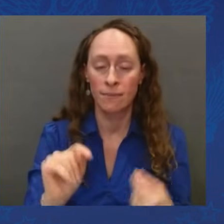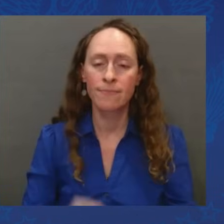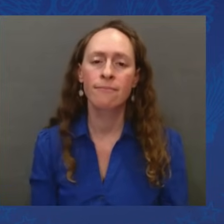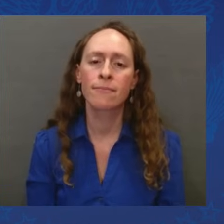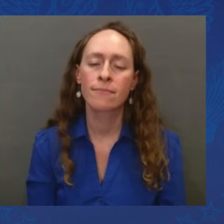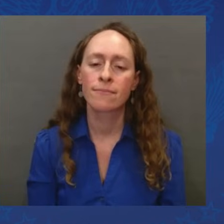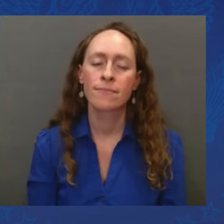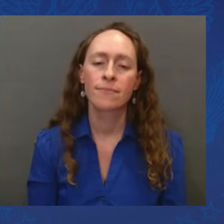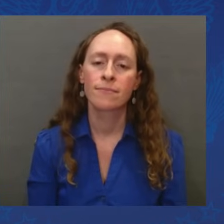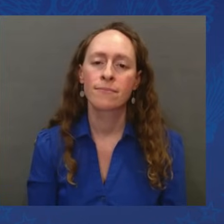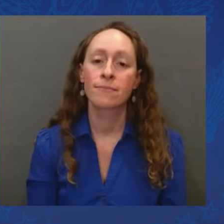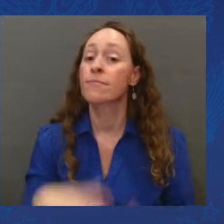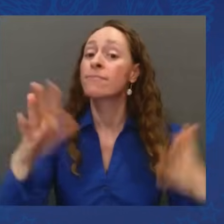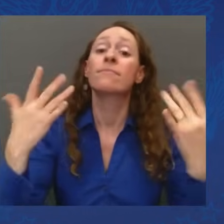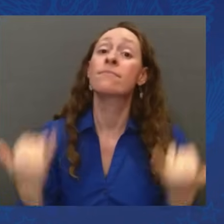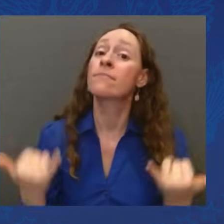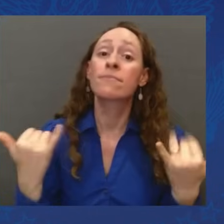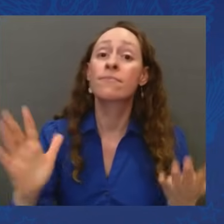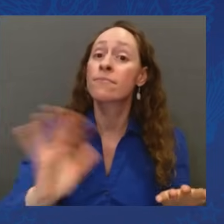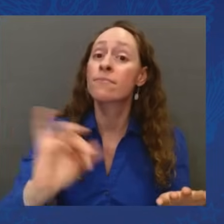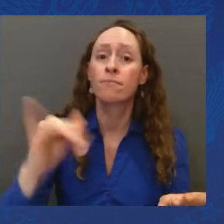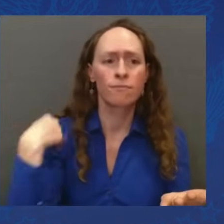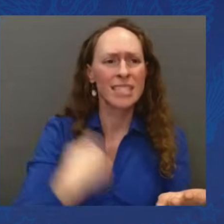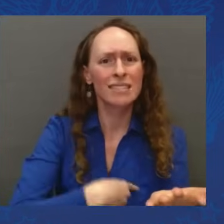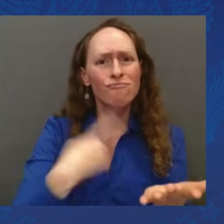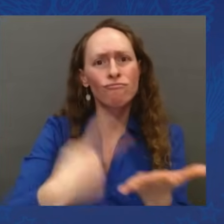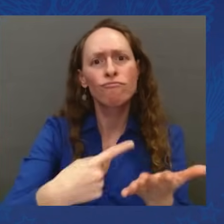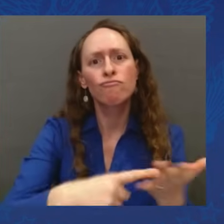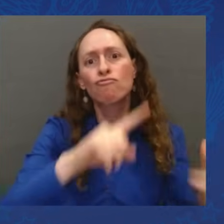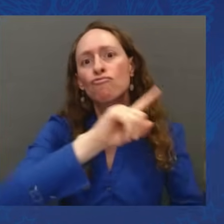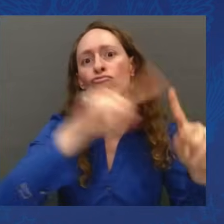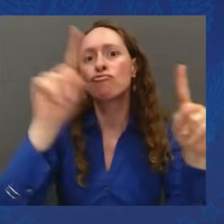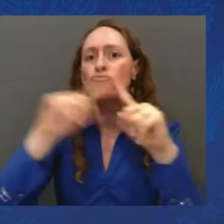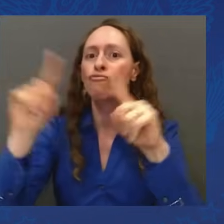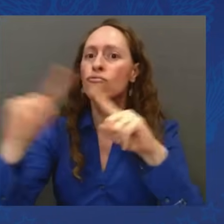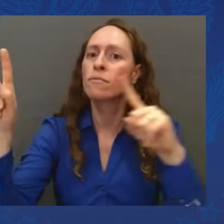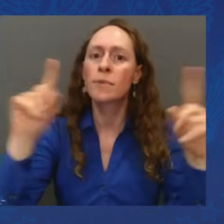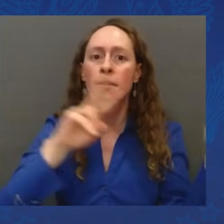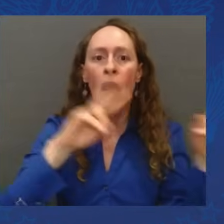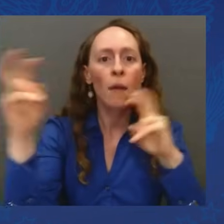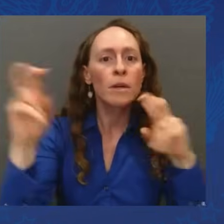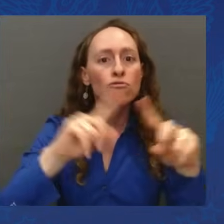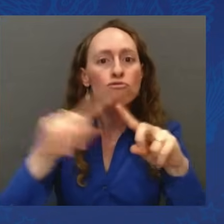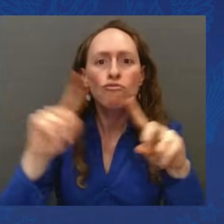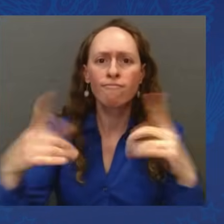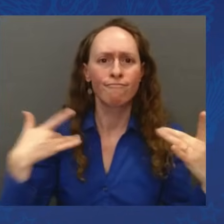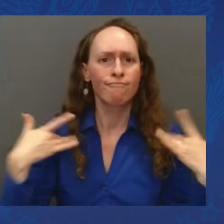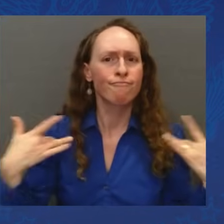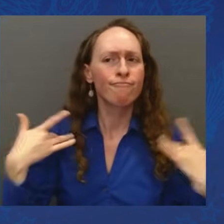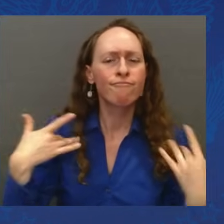including Russia's refusal and brutal war to stop the war -- and brutal war of aggression against Ukraine